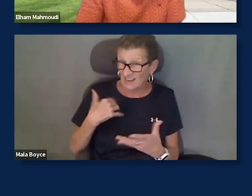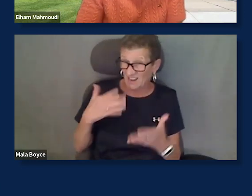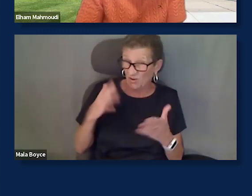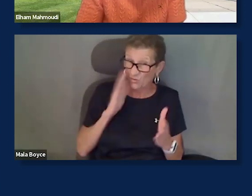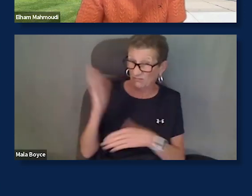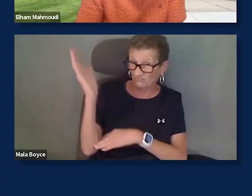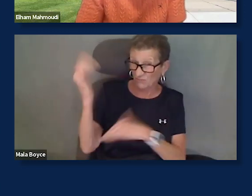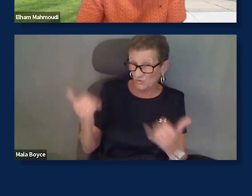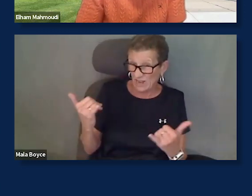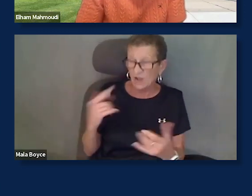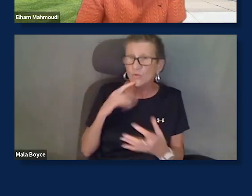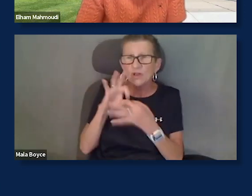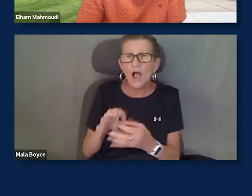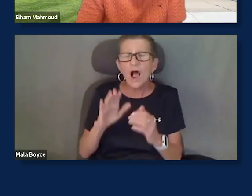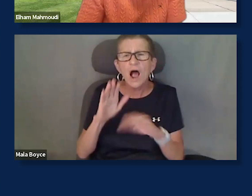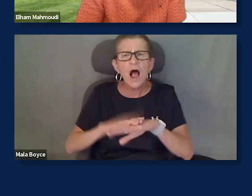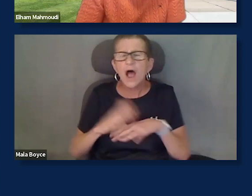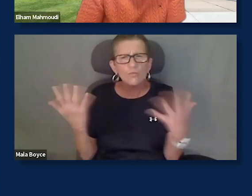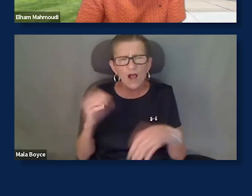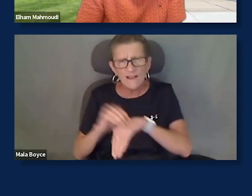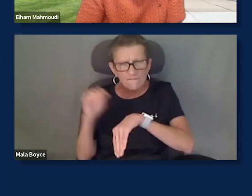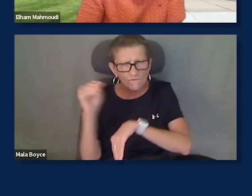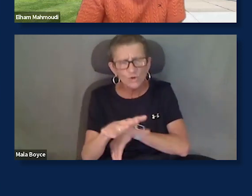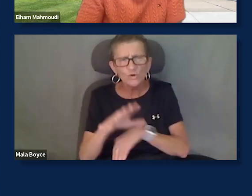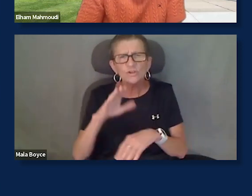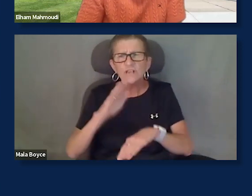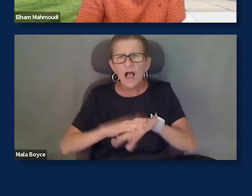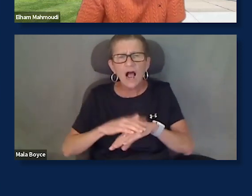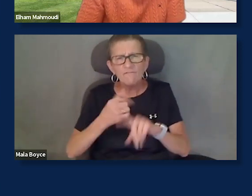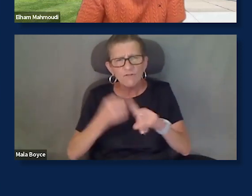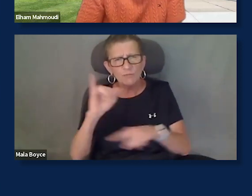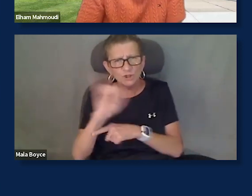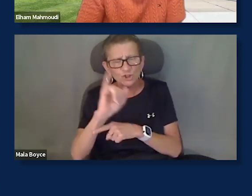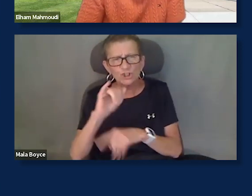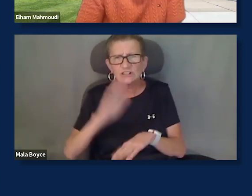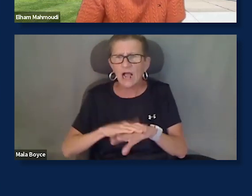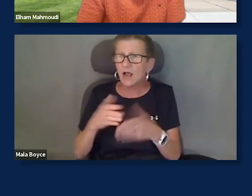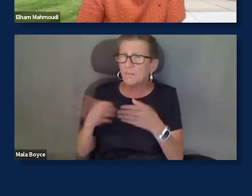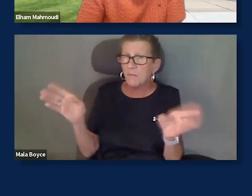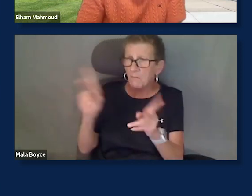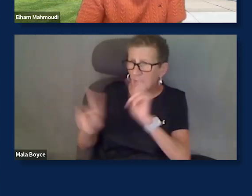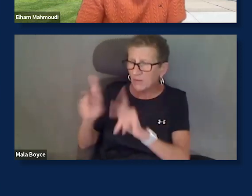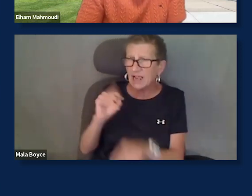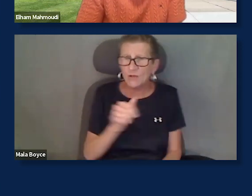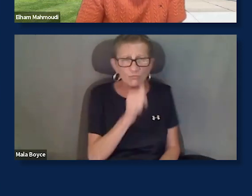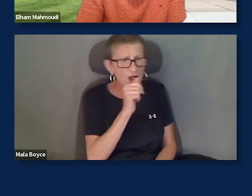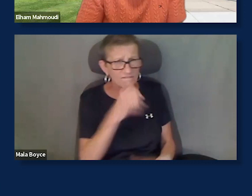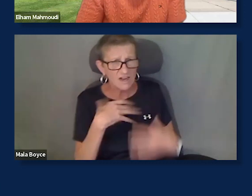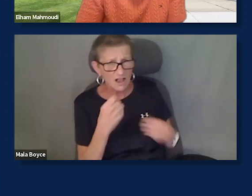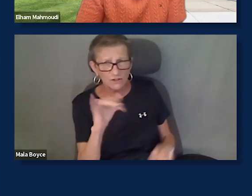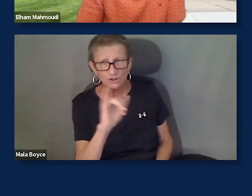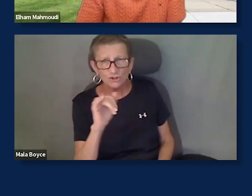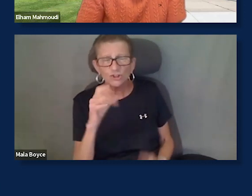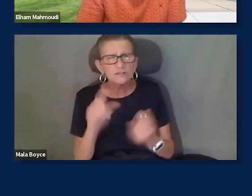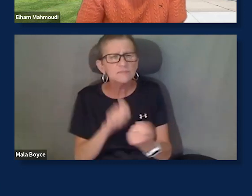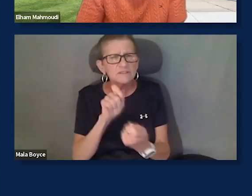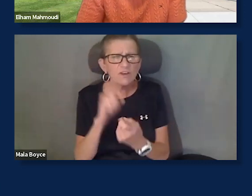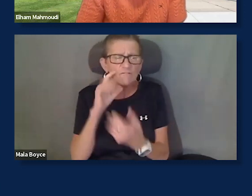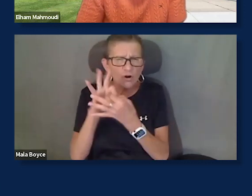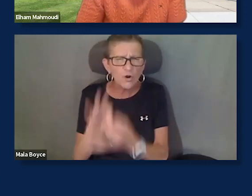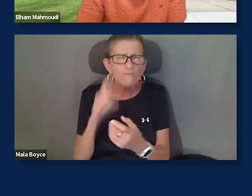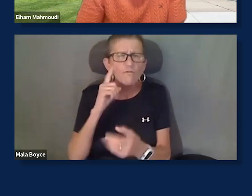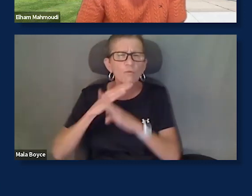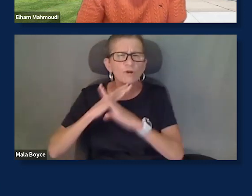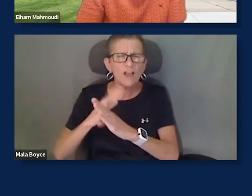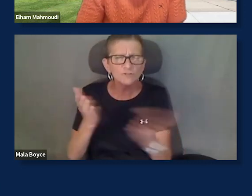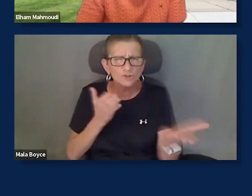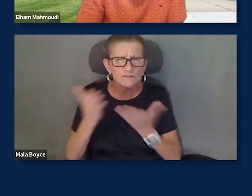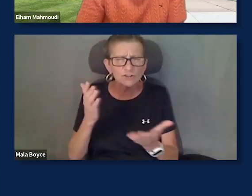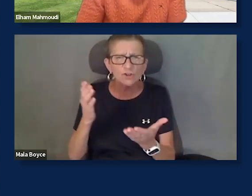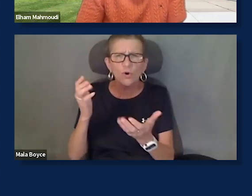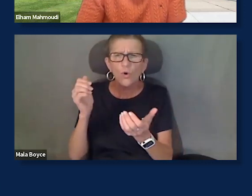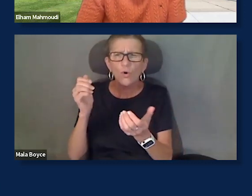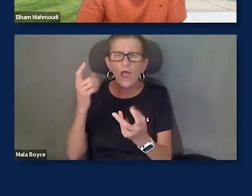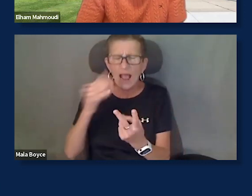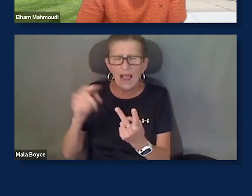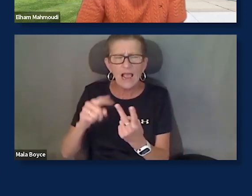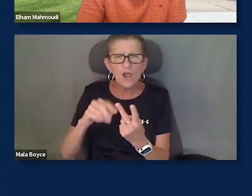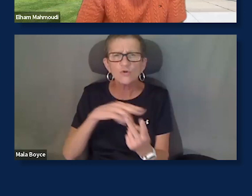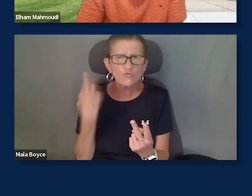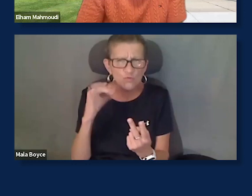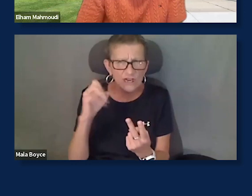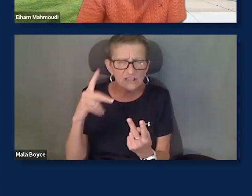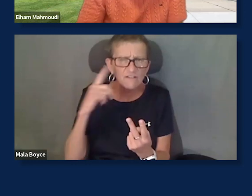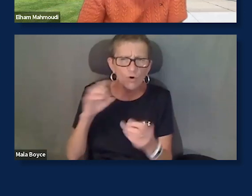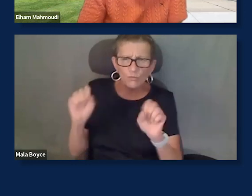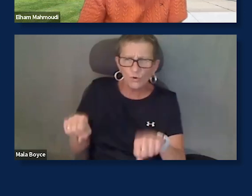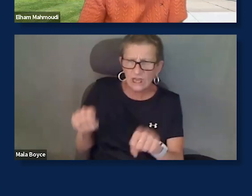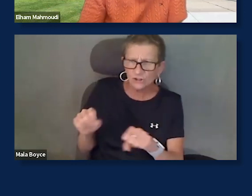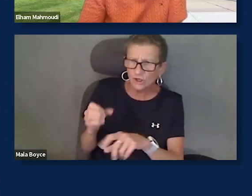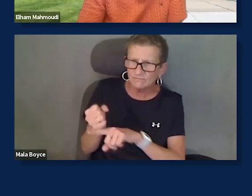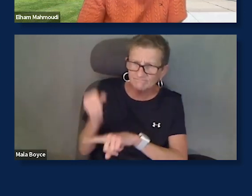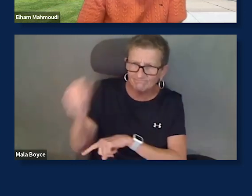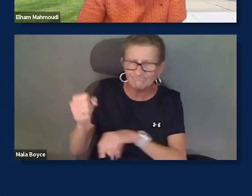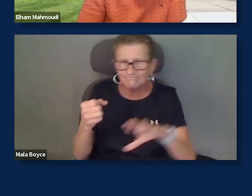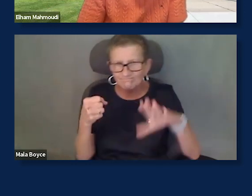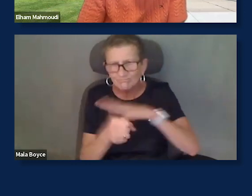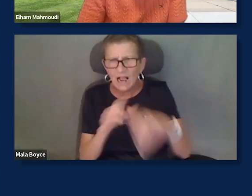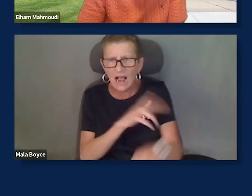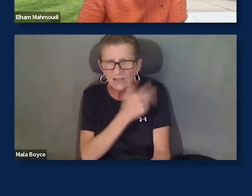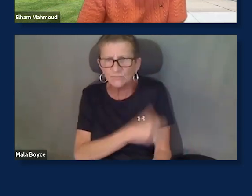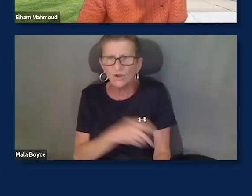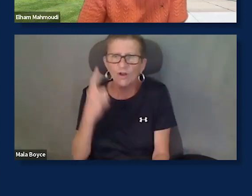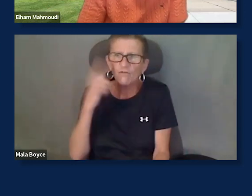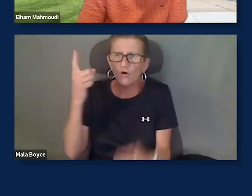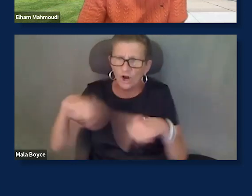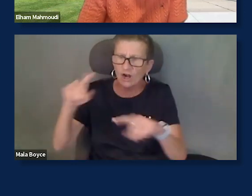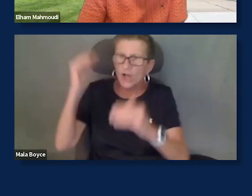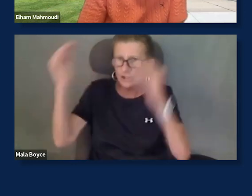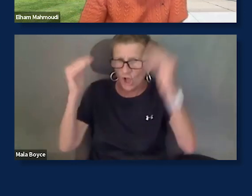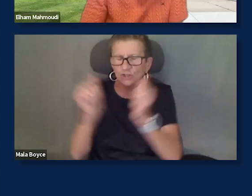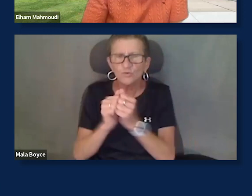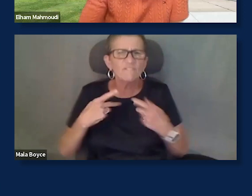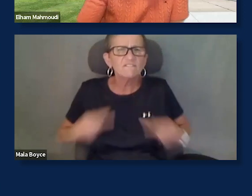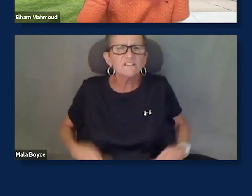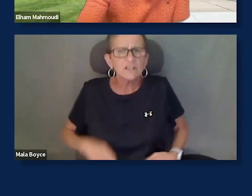So, this research project that I'm presenting today is about the influence of insurance type, public versus private health insurances specifically, on the use of preventive services and risk of potentially preventable hospitalizations among three different cohorts of adults with physical disability.